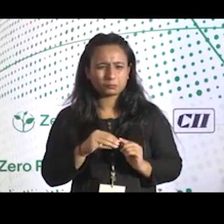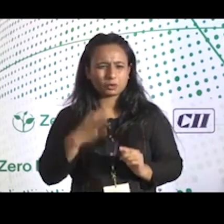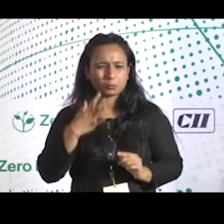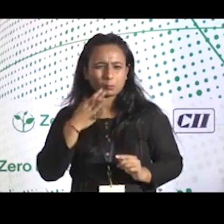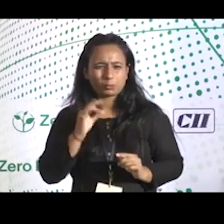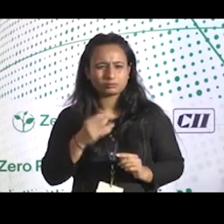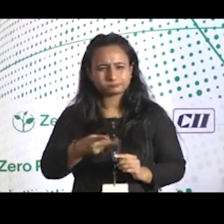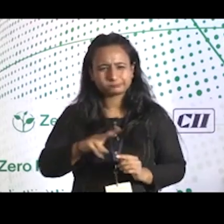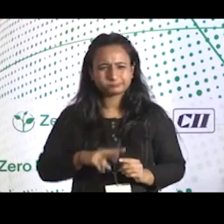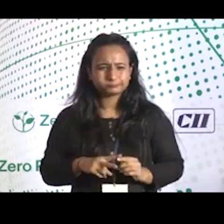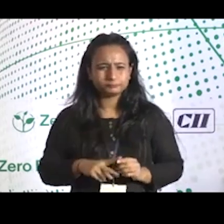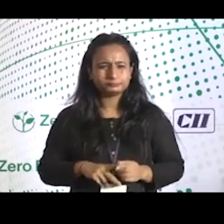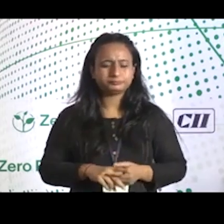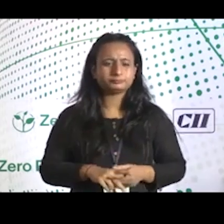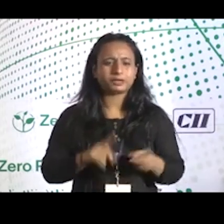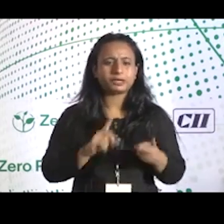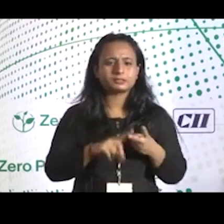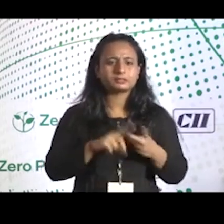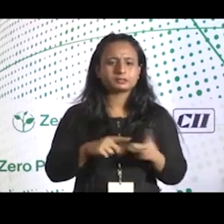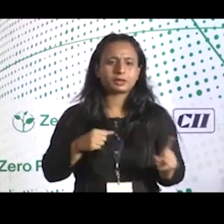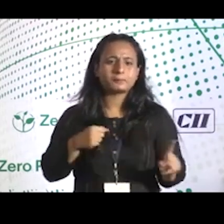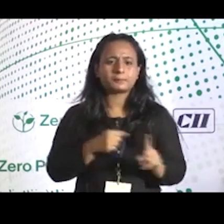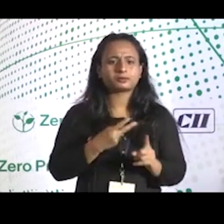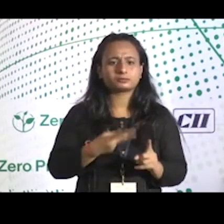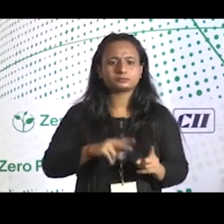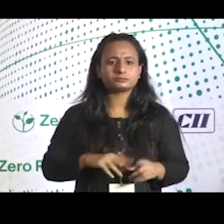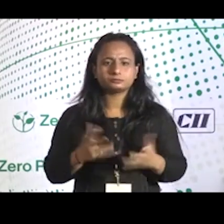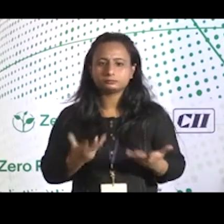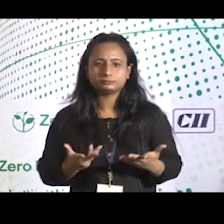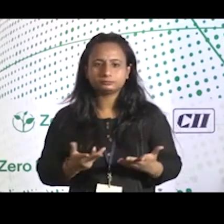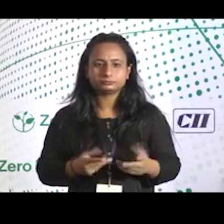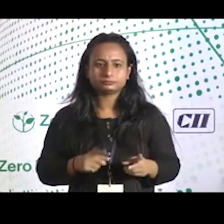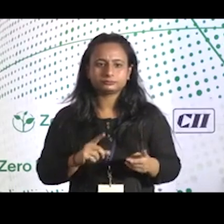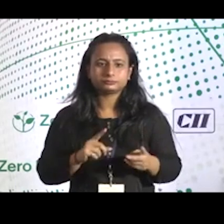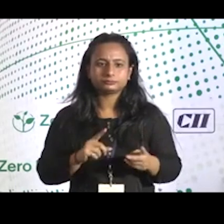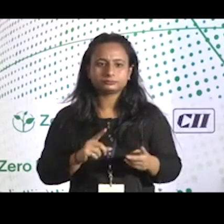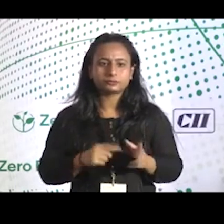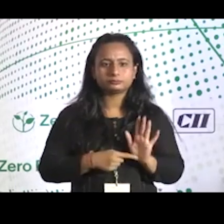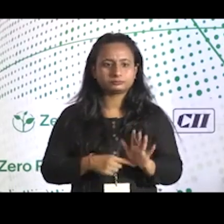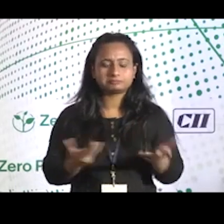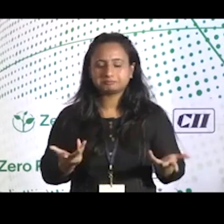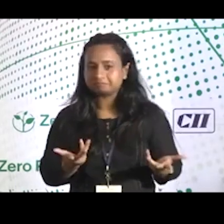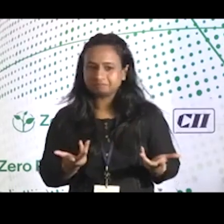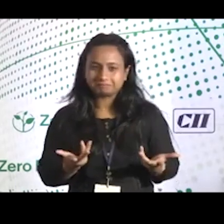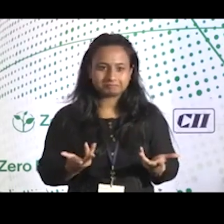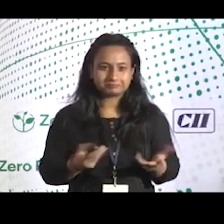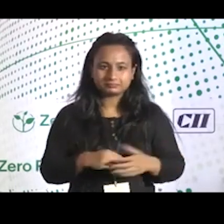And what we've tried to do is because, you know, if you just go the whole quantitative route, you can get lost.